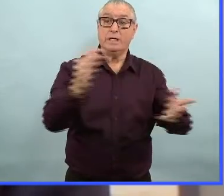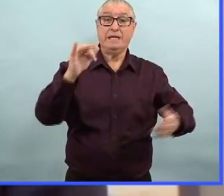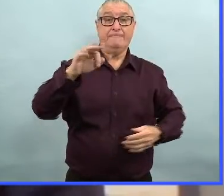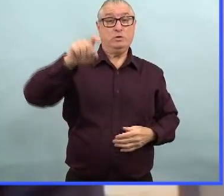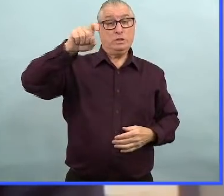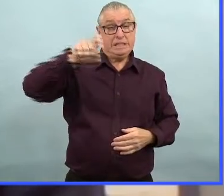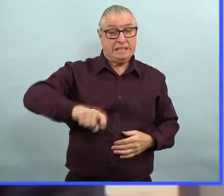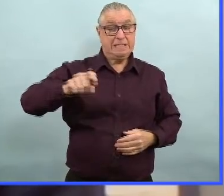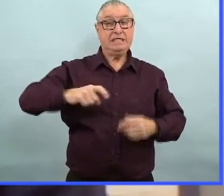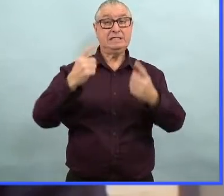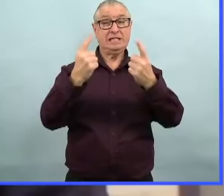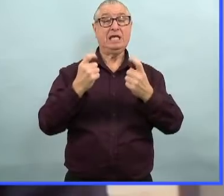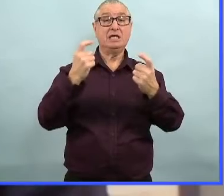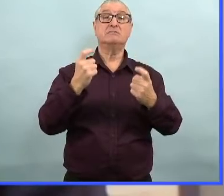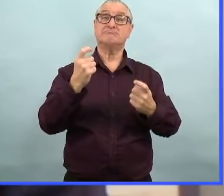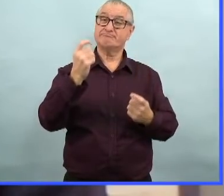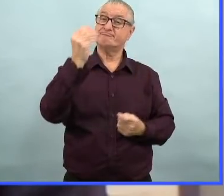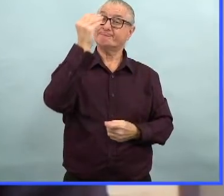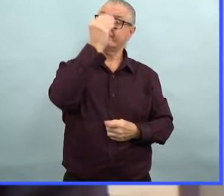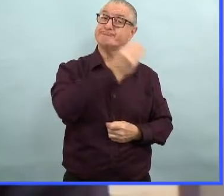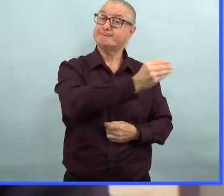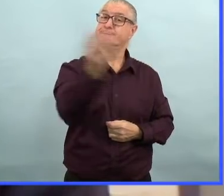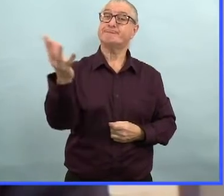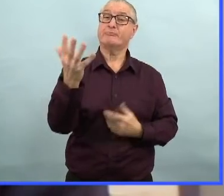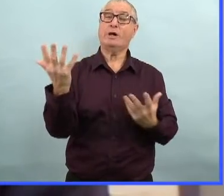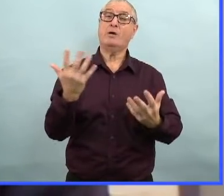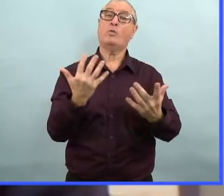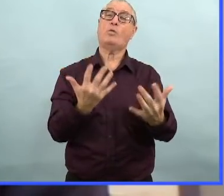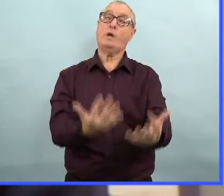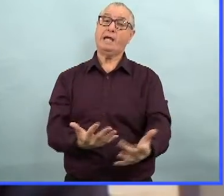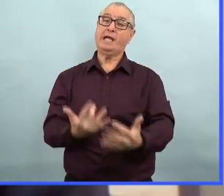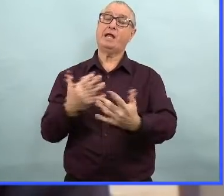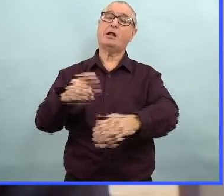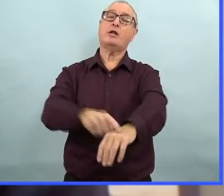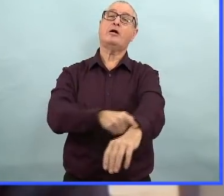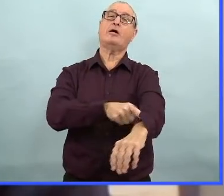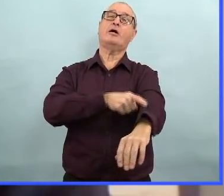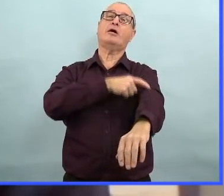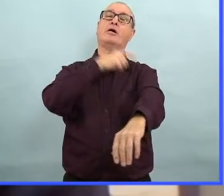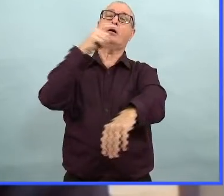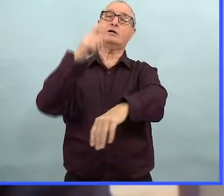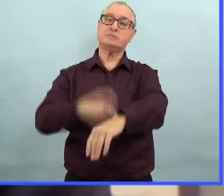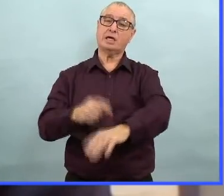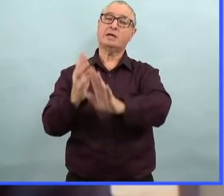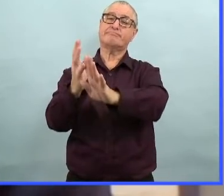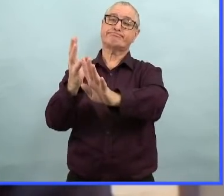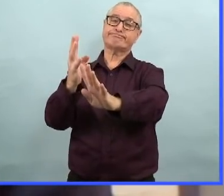also need to wait for that test result um and that turnaround time is uh four days sometimes longer